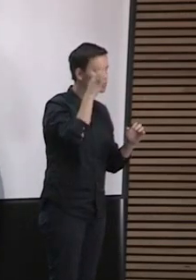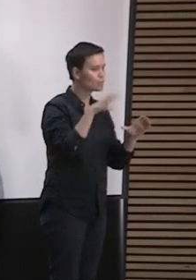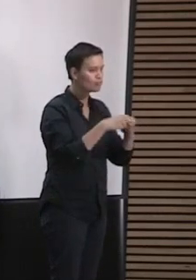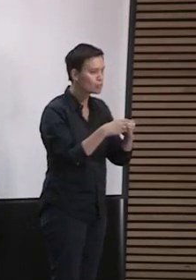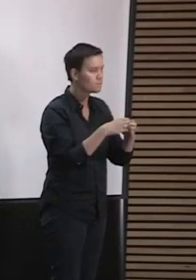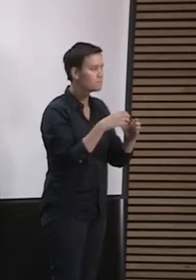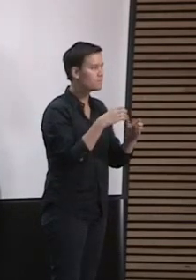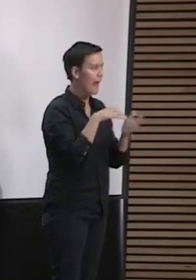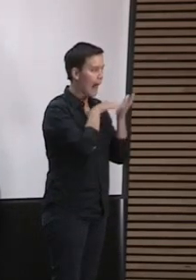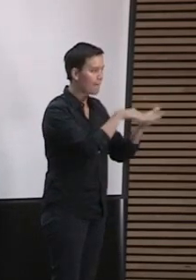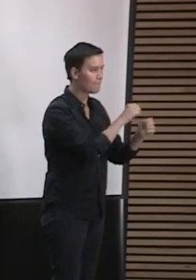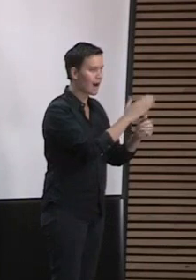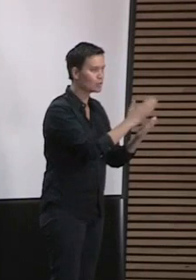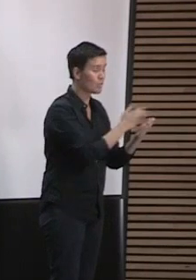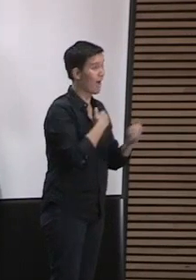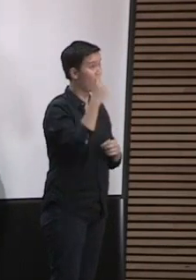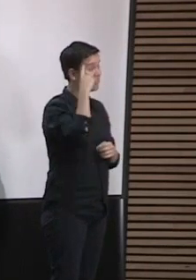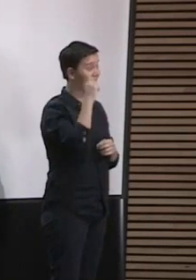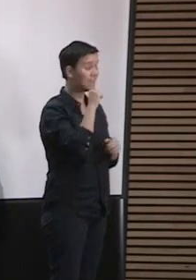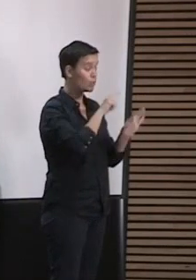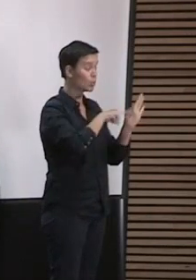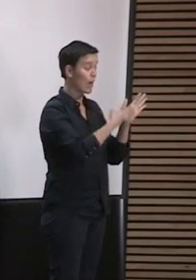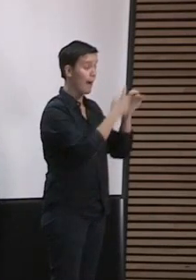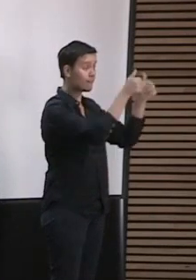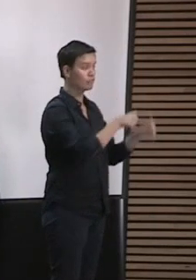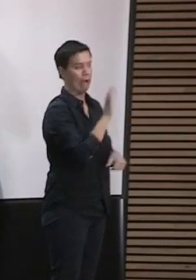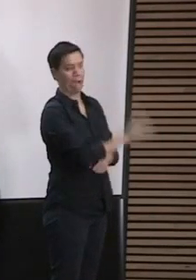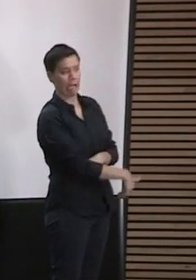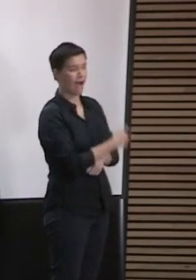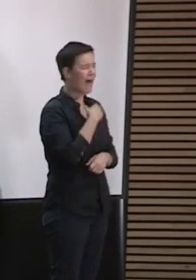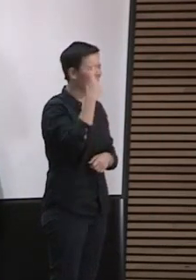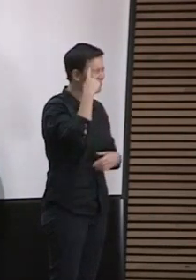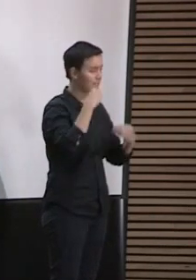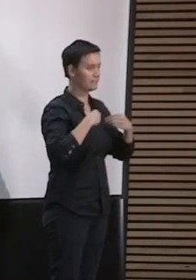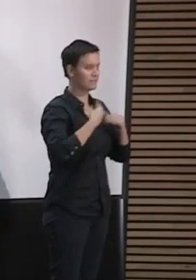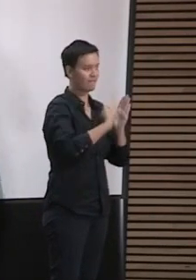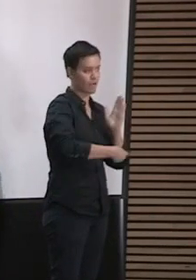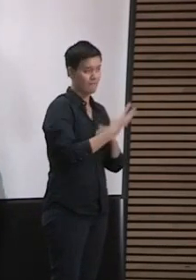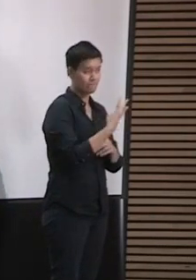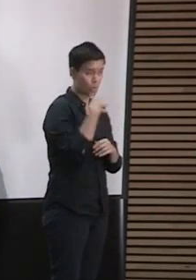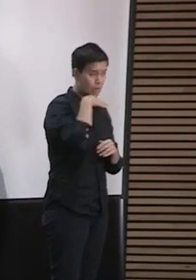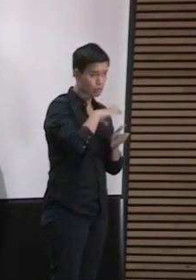help support businesses to get the QR codes up. In terms of